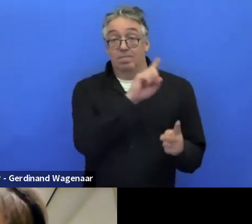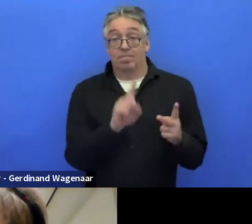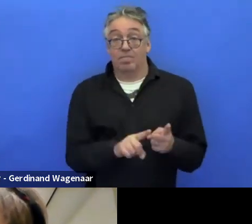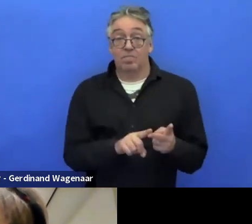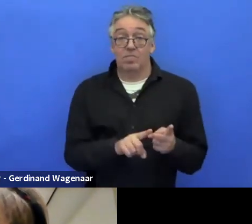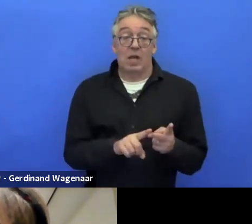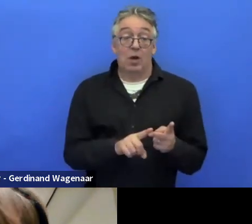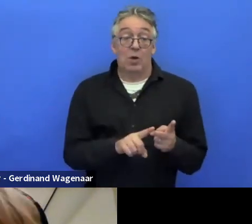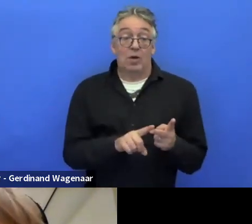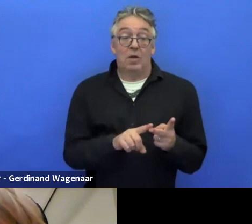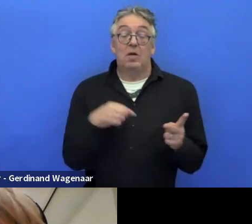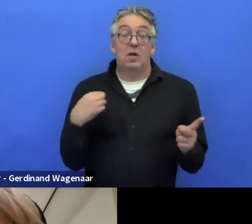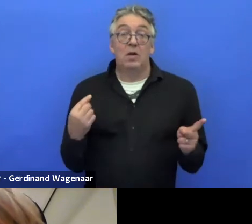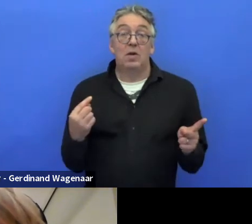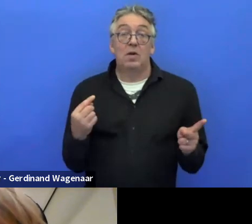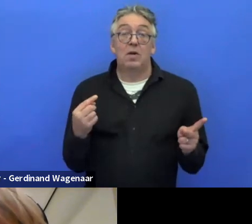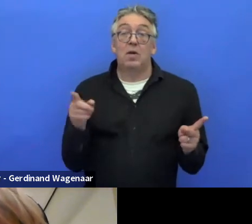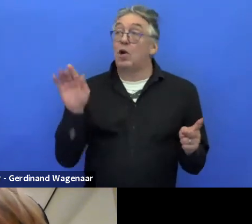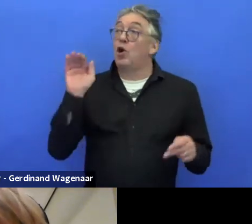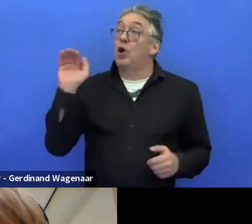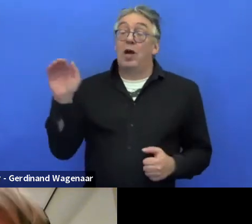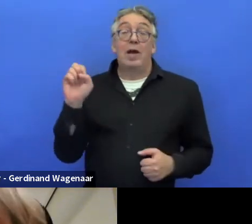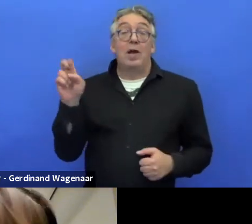TFEU infringement proceedings against Hungary